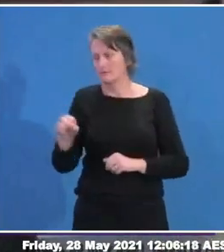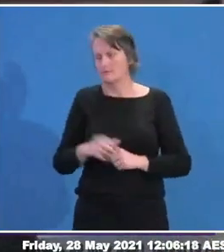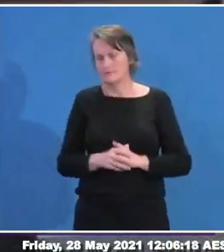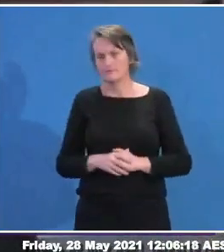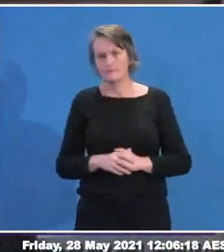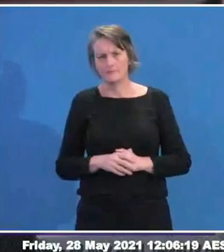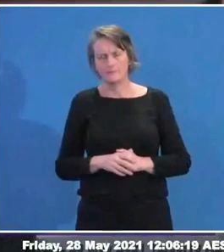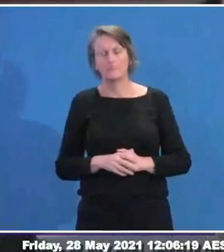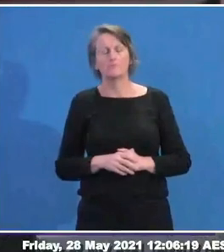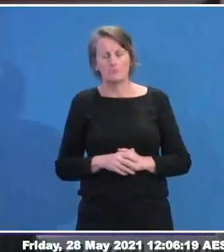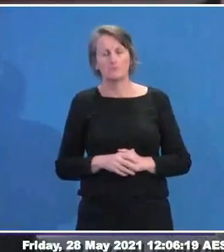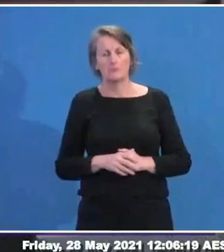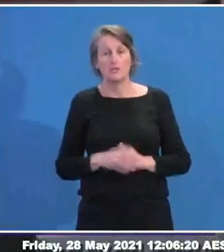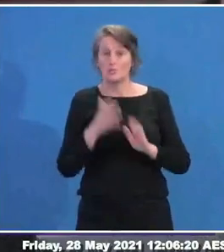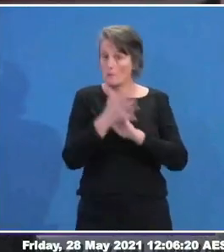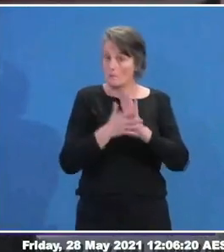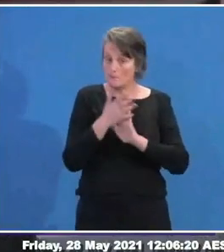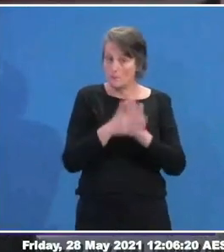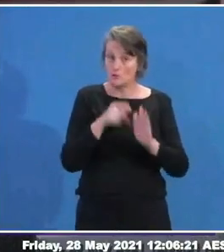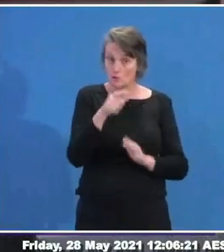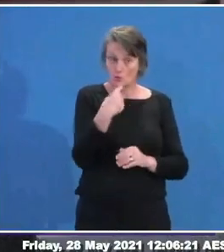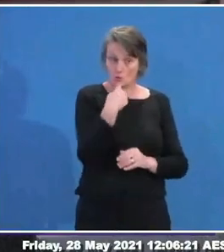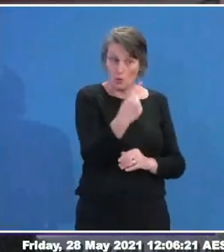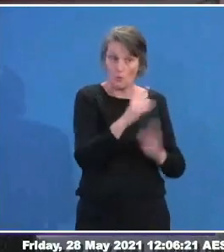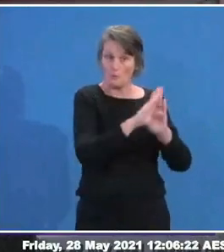Does it also mean you would have briefed the Chair in relation to